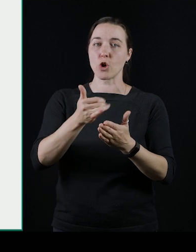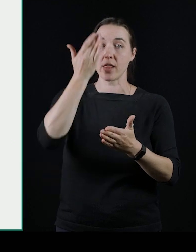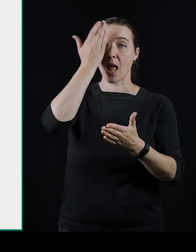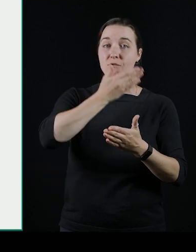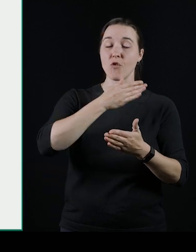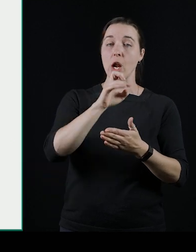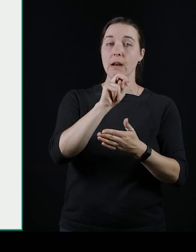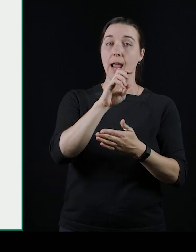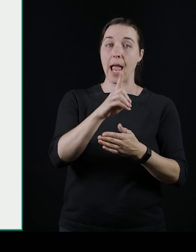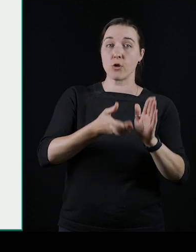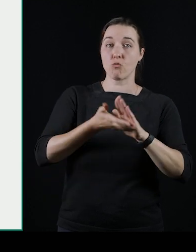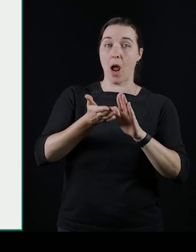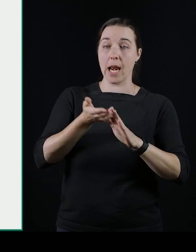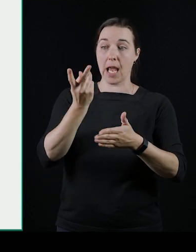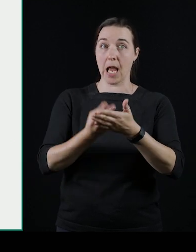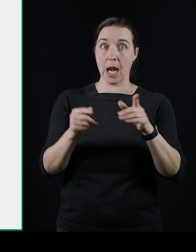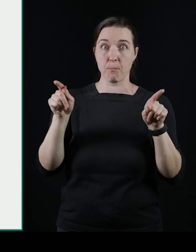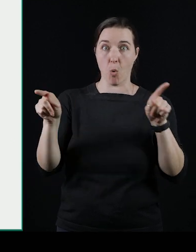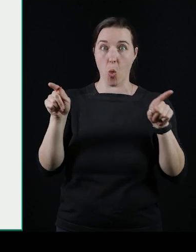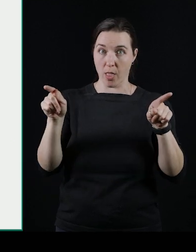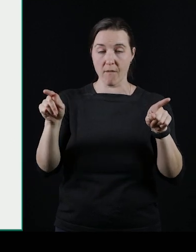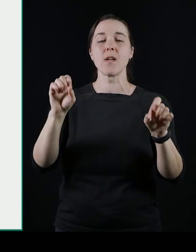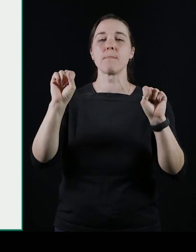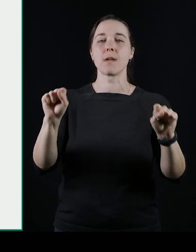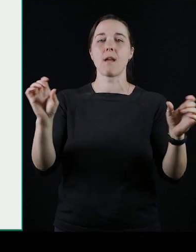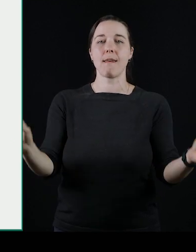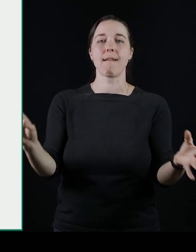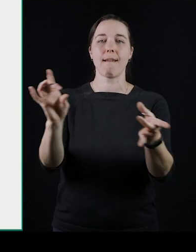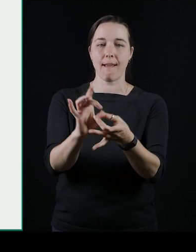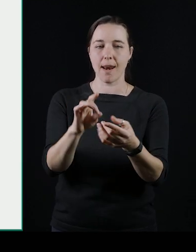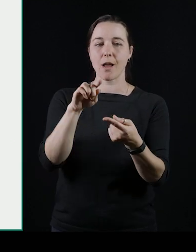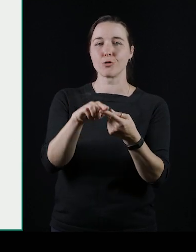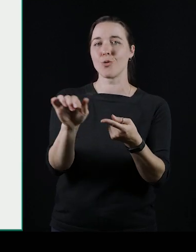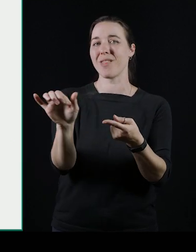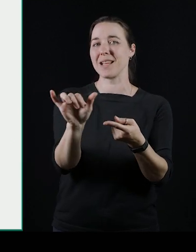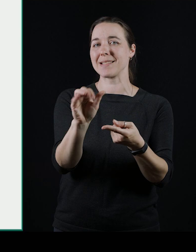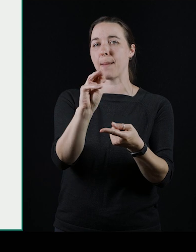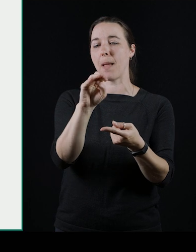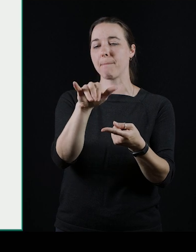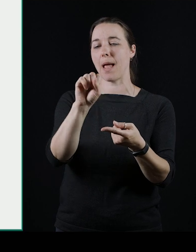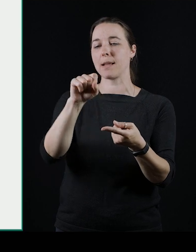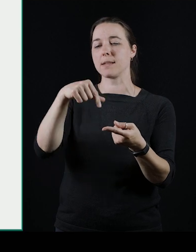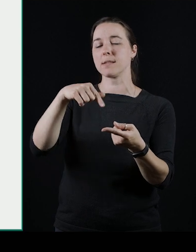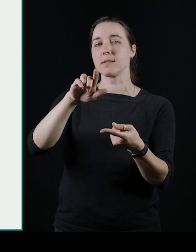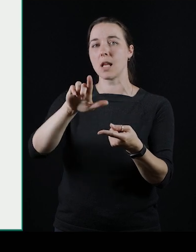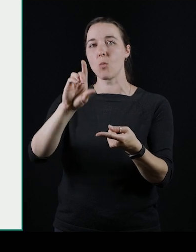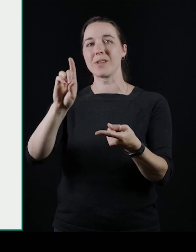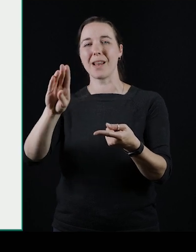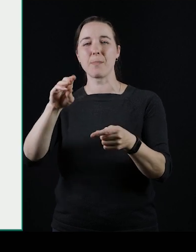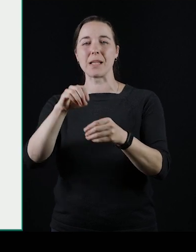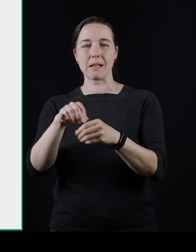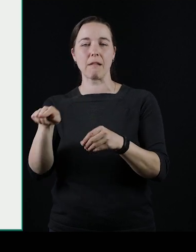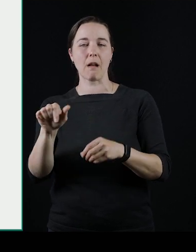both in AWS and Azure can connect to the same MySQL database in Azure.